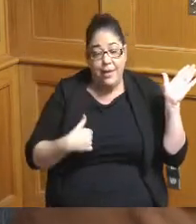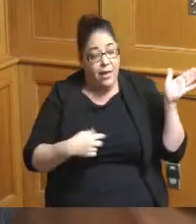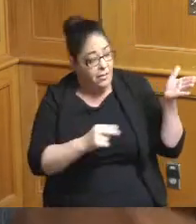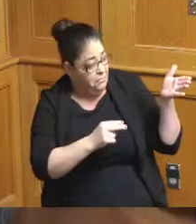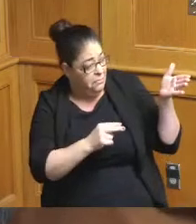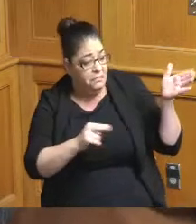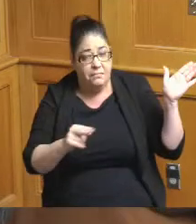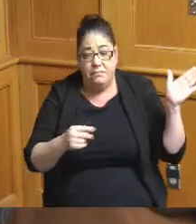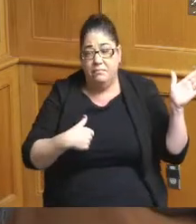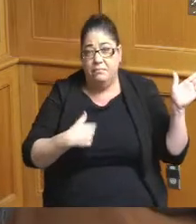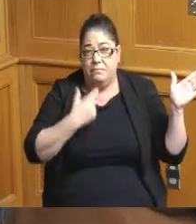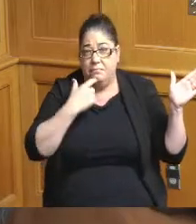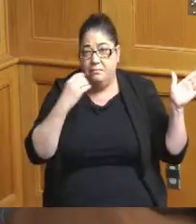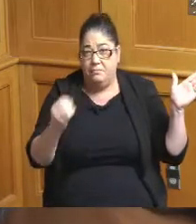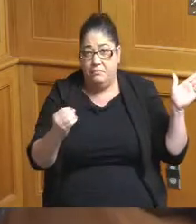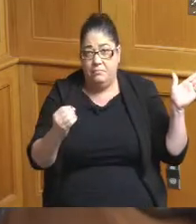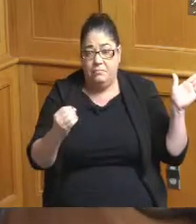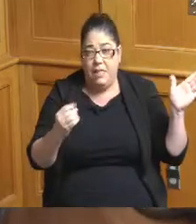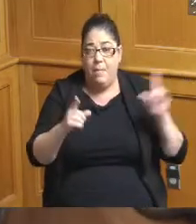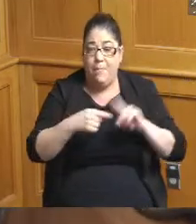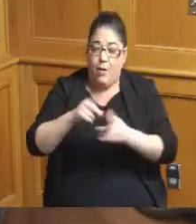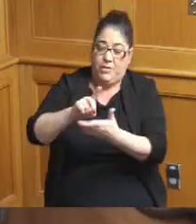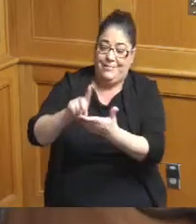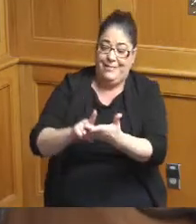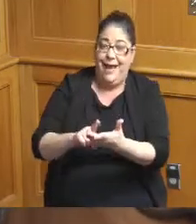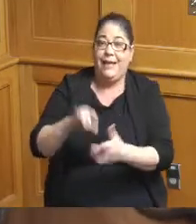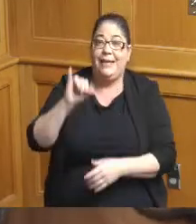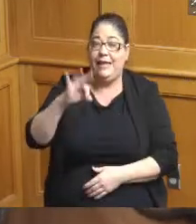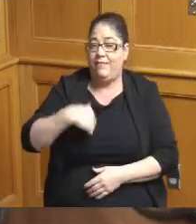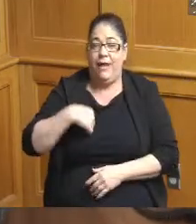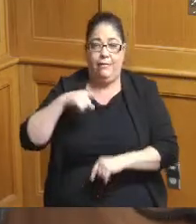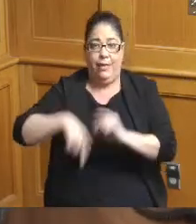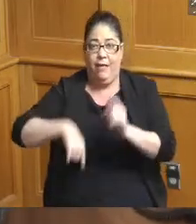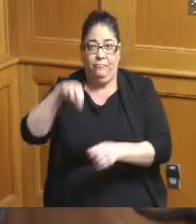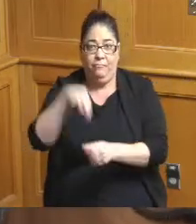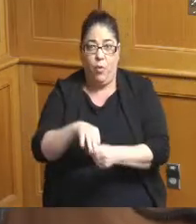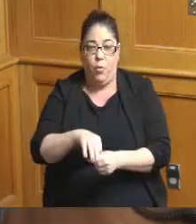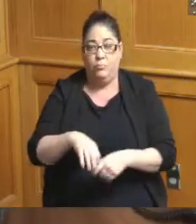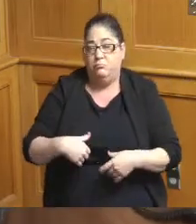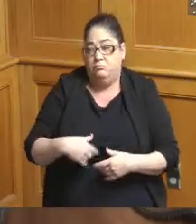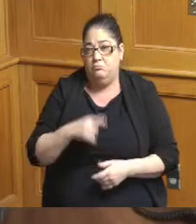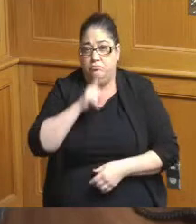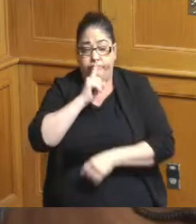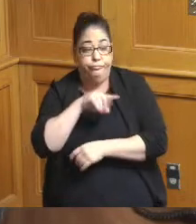design if I'm not voting for it but if I'm voting for it and I got to put some money toward it it's